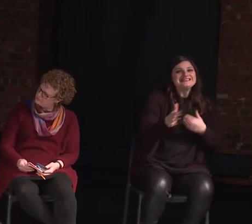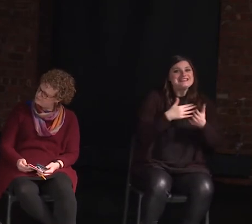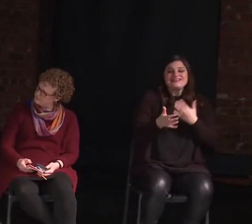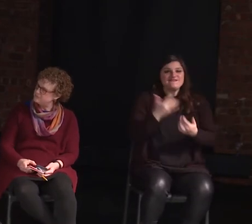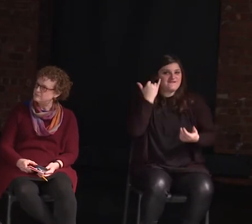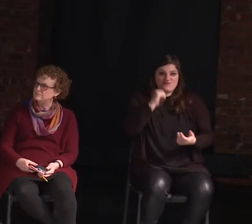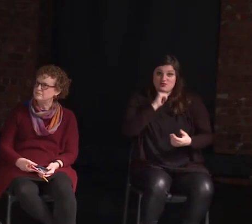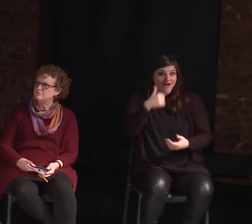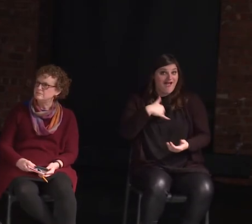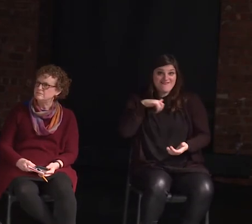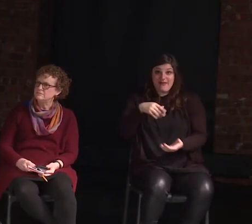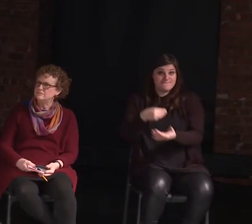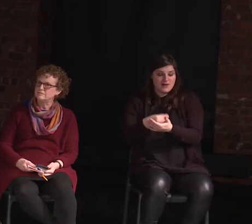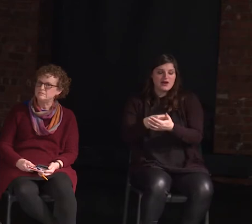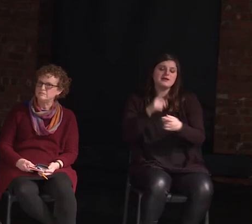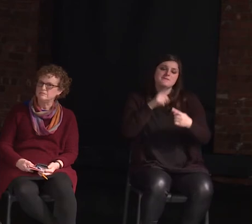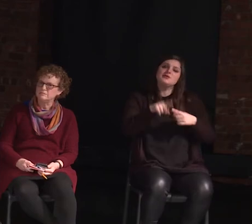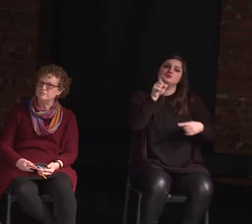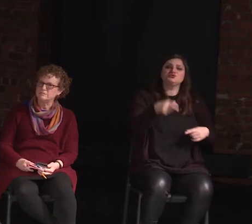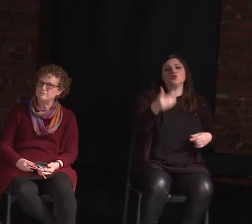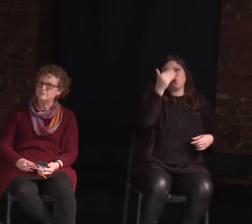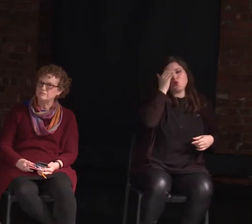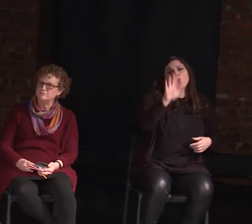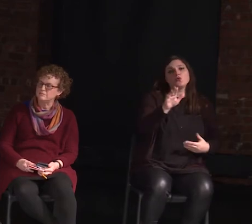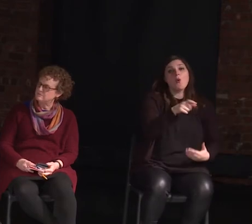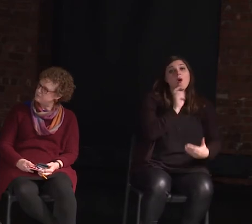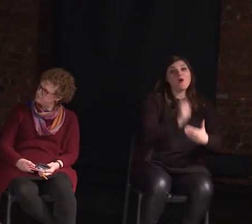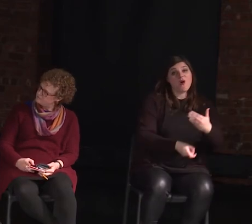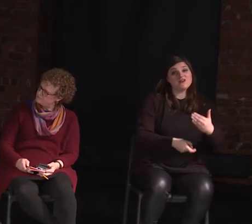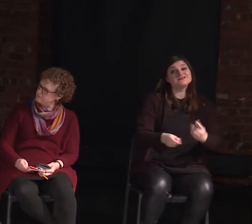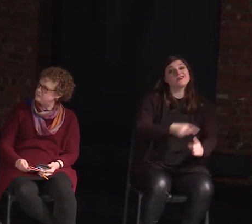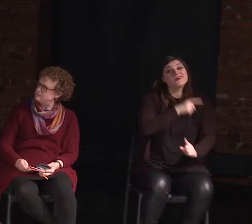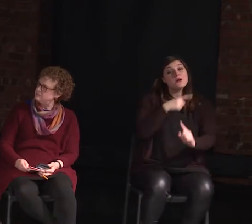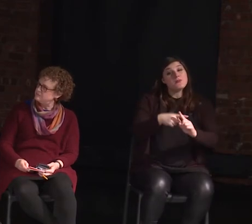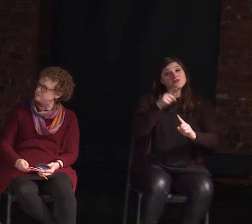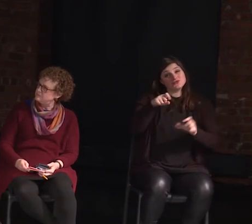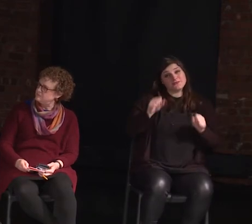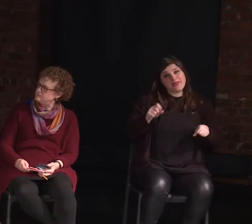those costs and then to be able to manage to them to some degree and work towards a target.